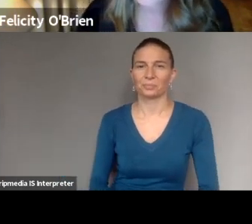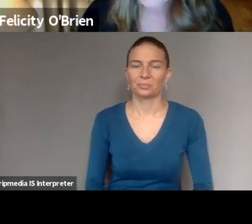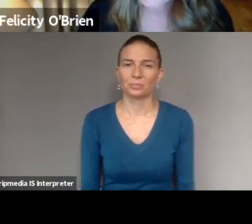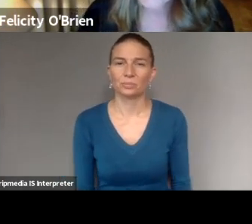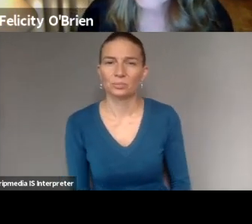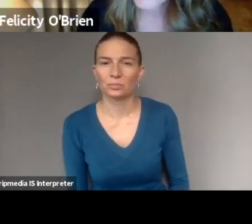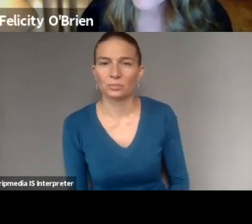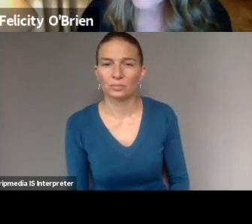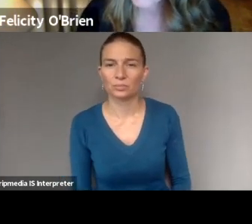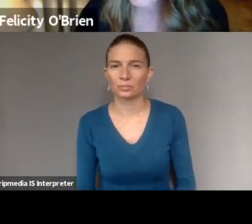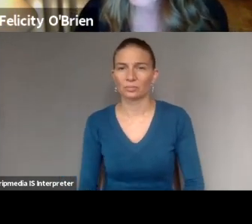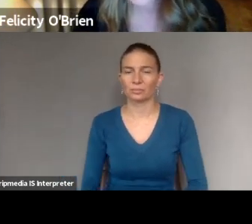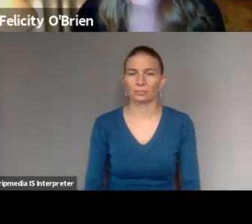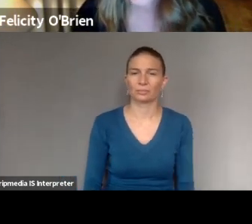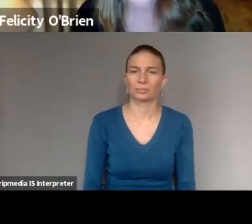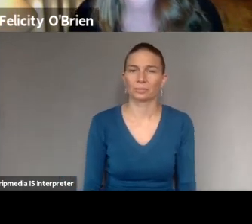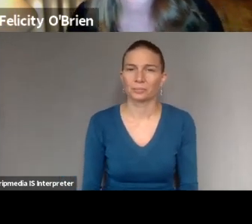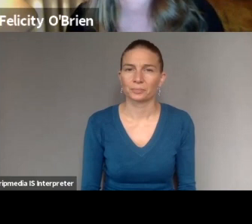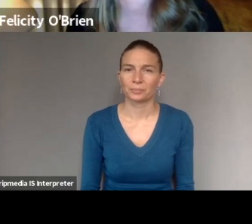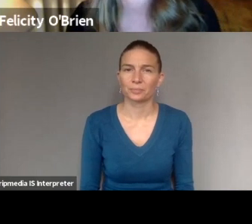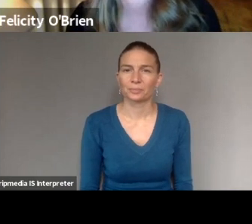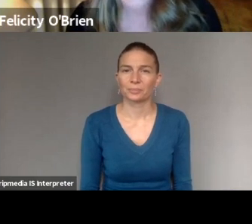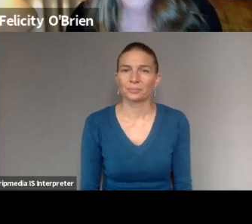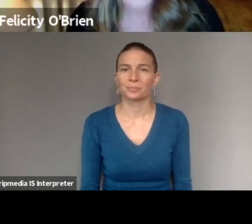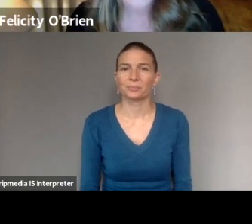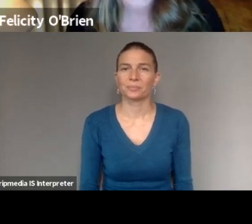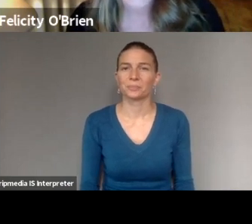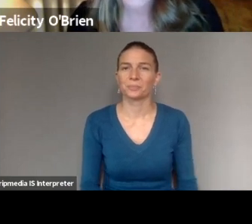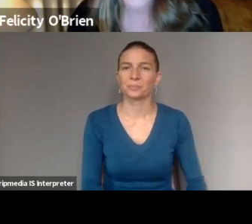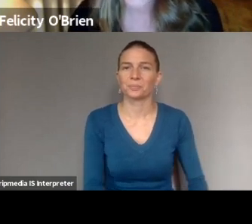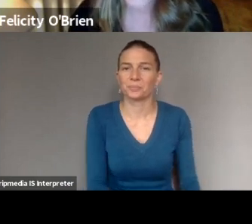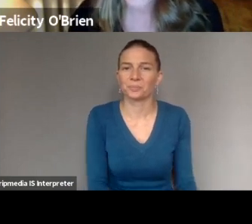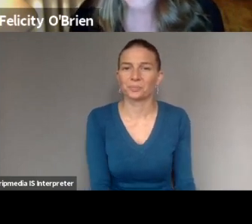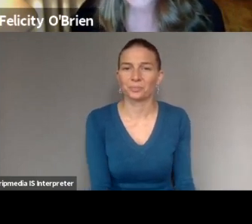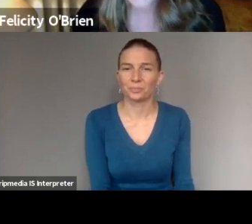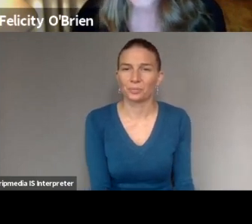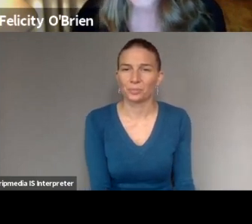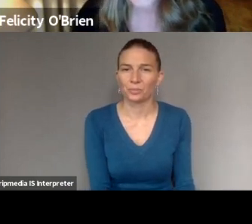with seeing the sing language interpreter. If you don’t have the gallery mode,